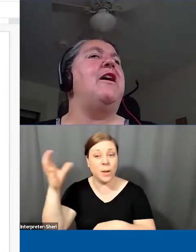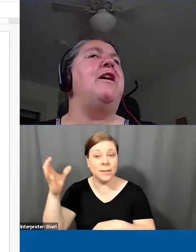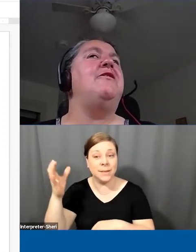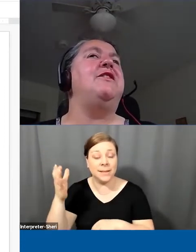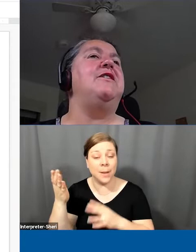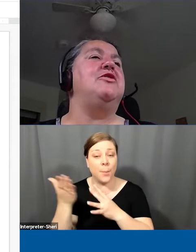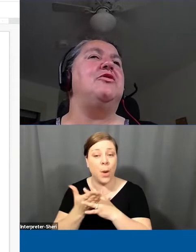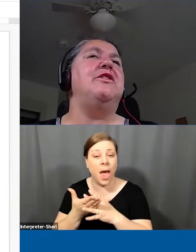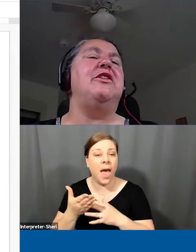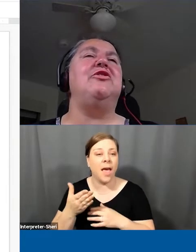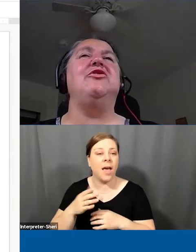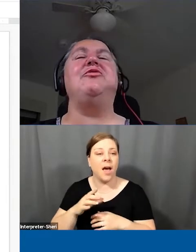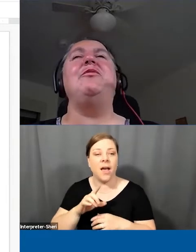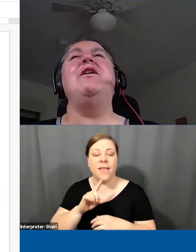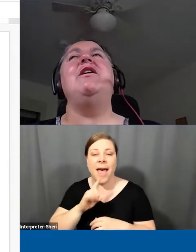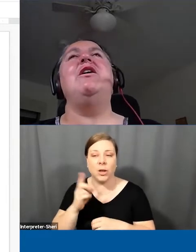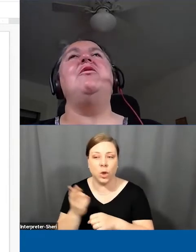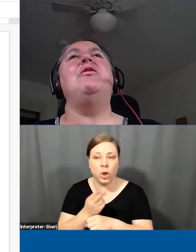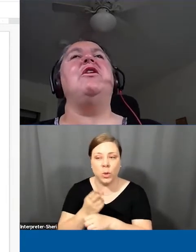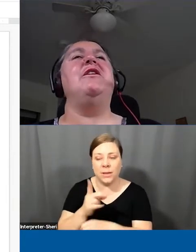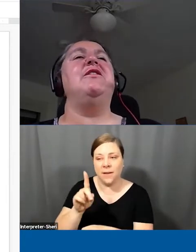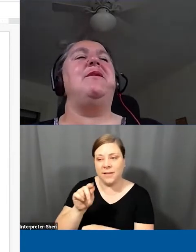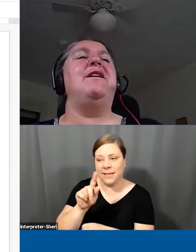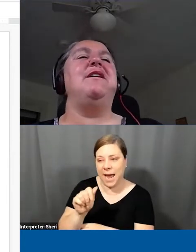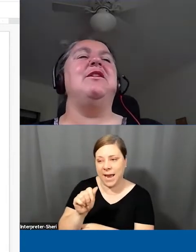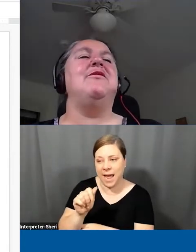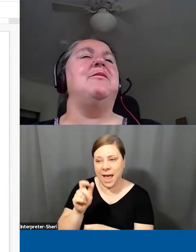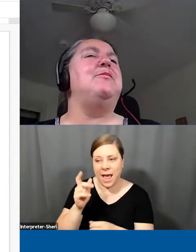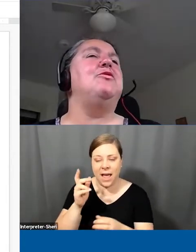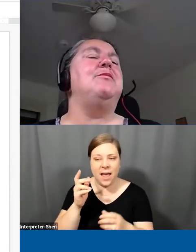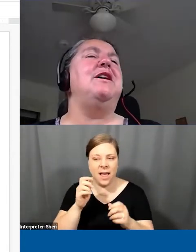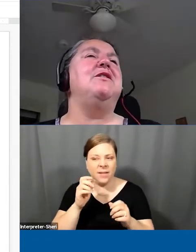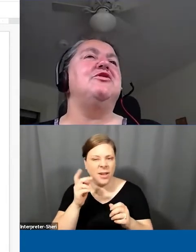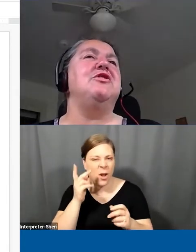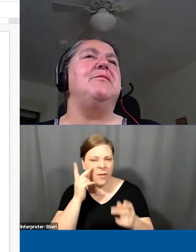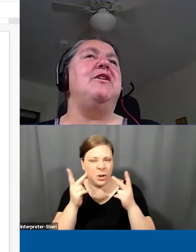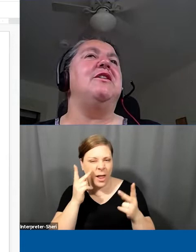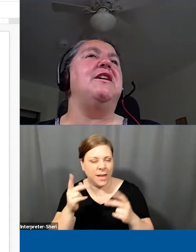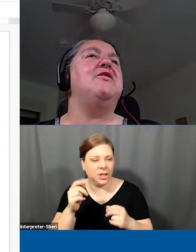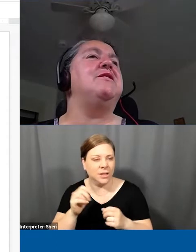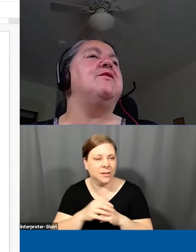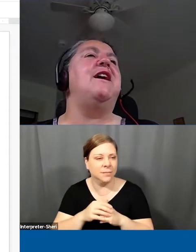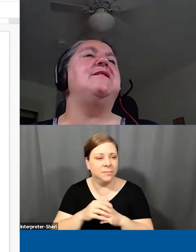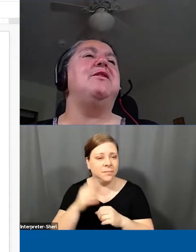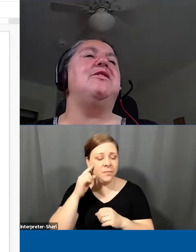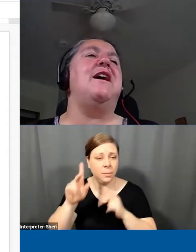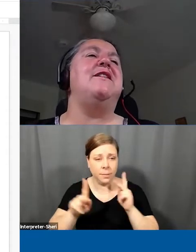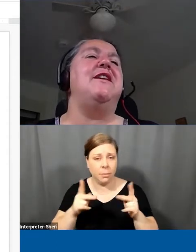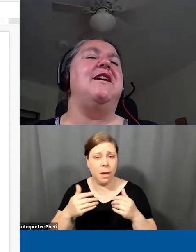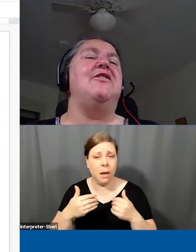of data visualizations regarding the pandemic for people who are blind and visually impaired. And I've got some slides about that at the end.